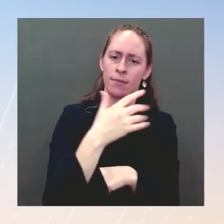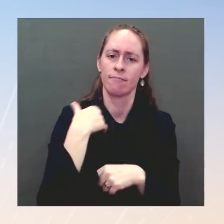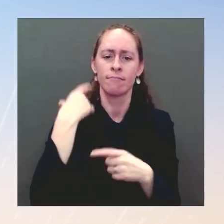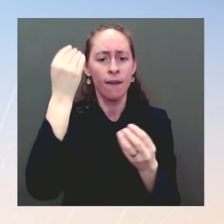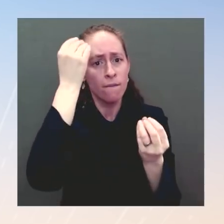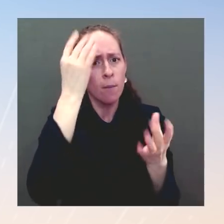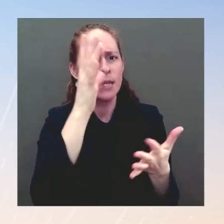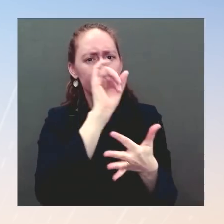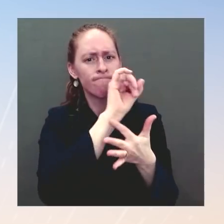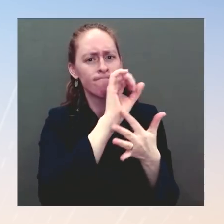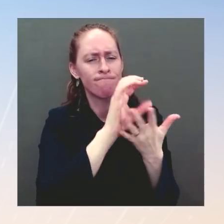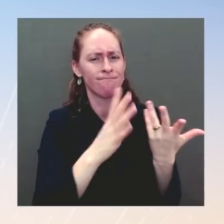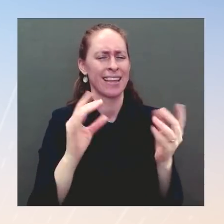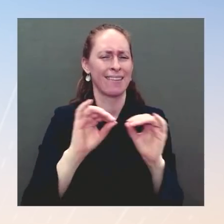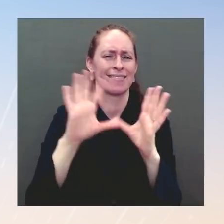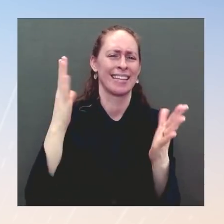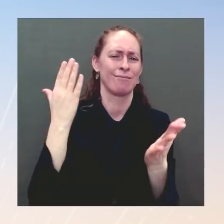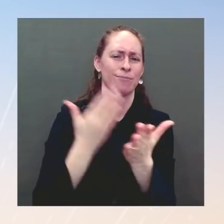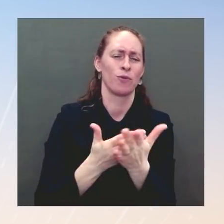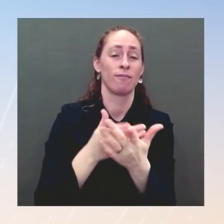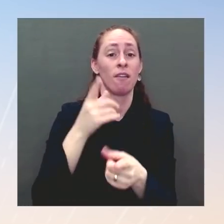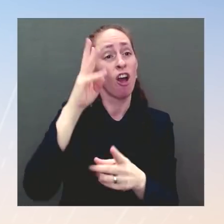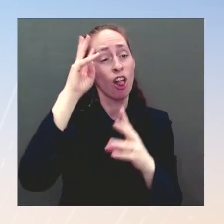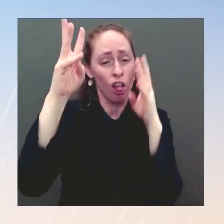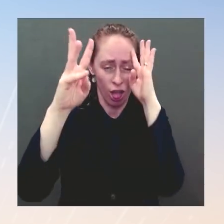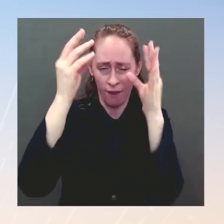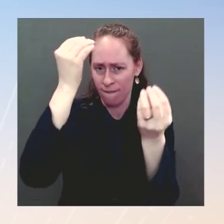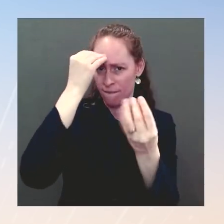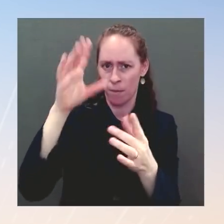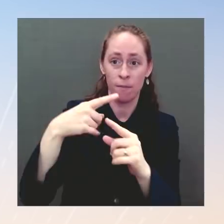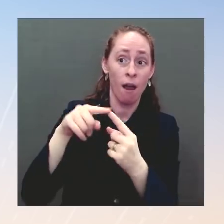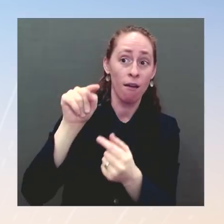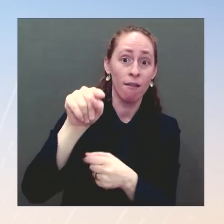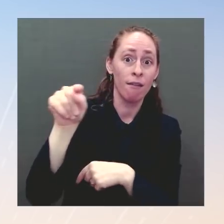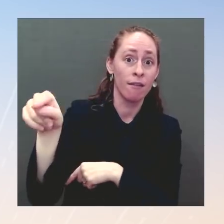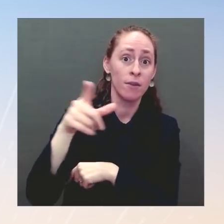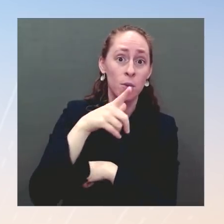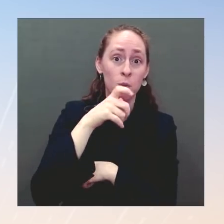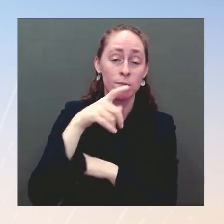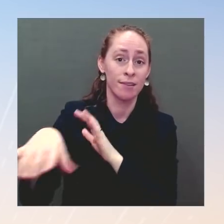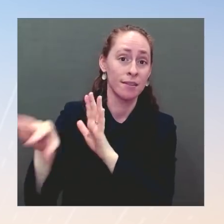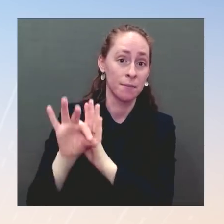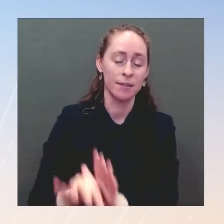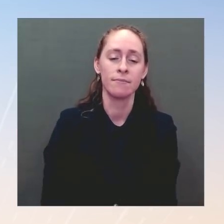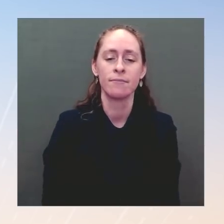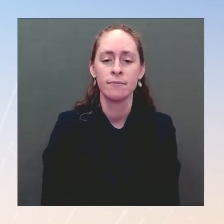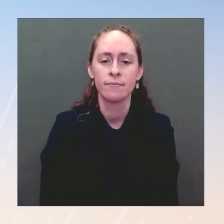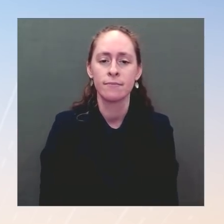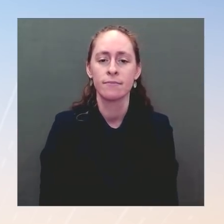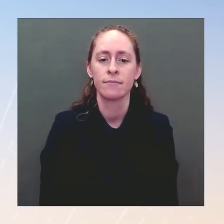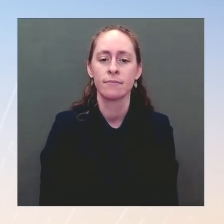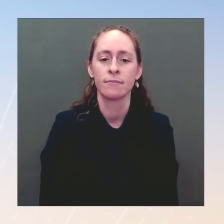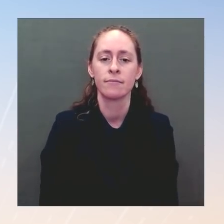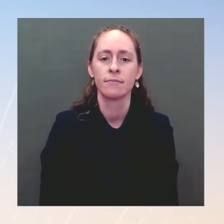that's being put out about them that's inaccurate. And hopefully they all feel that we have -- we have delivered on that promise.